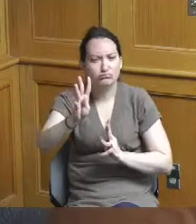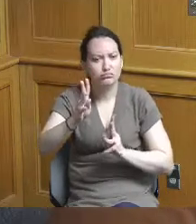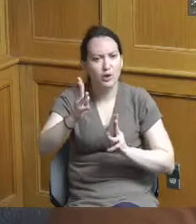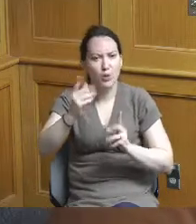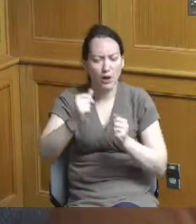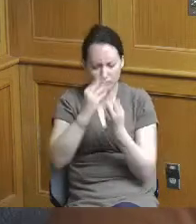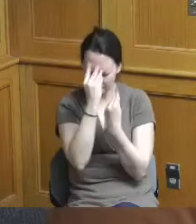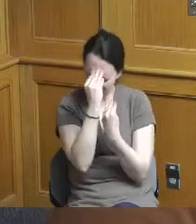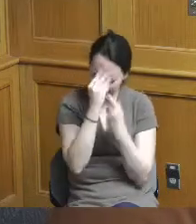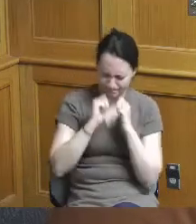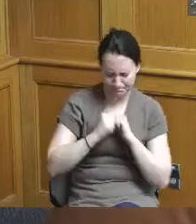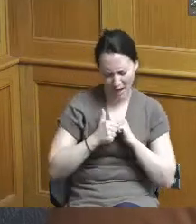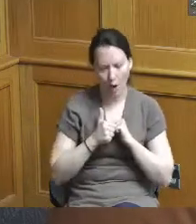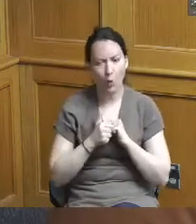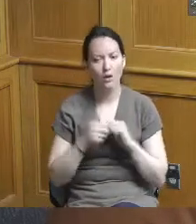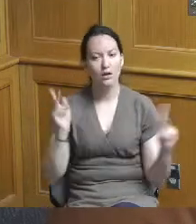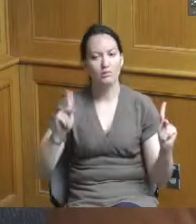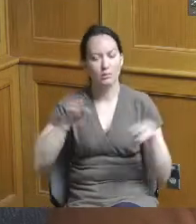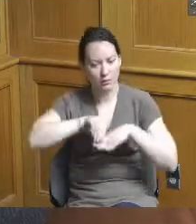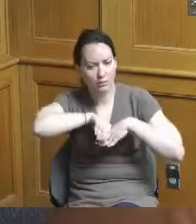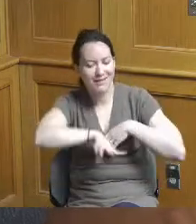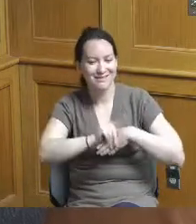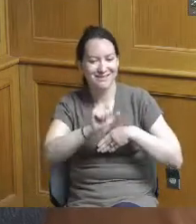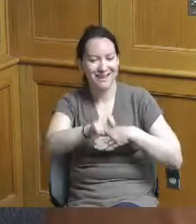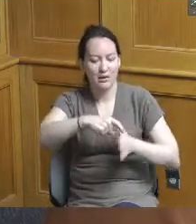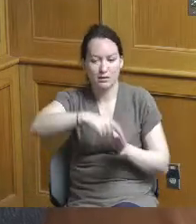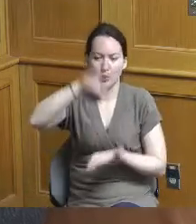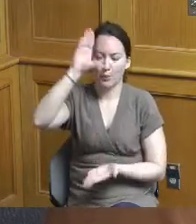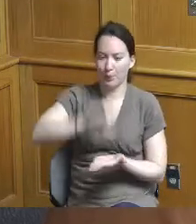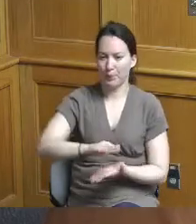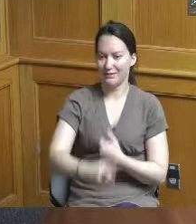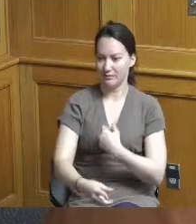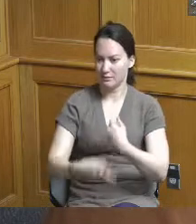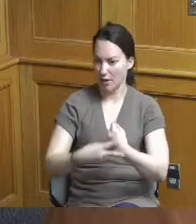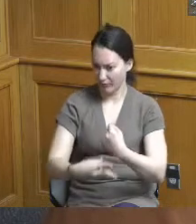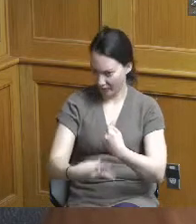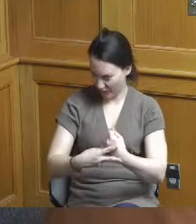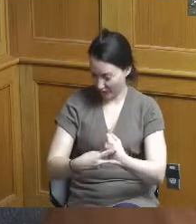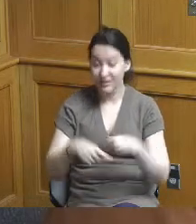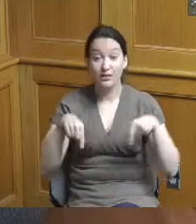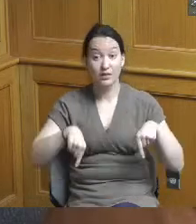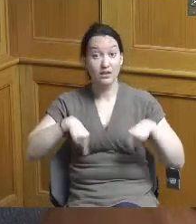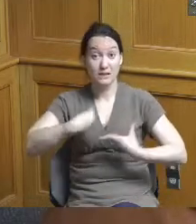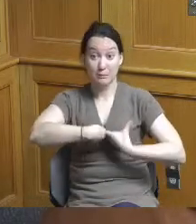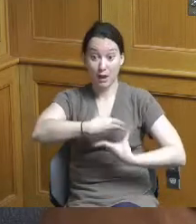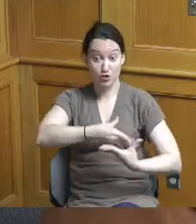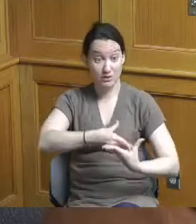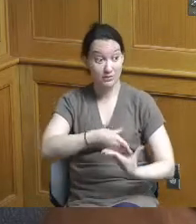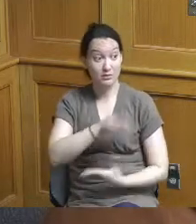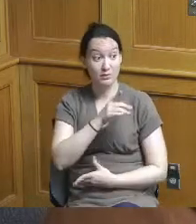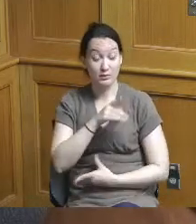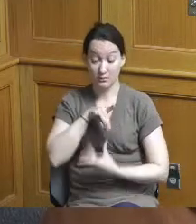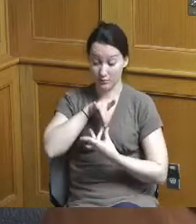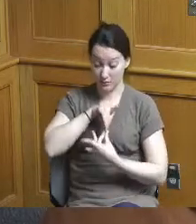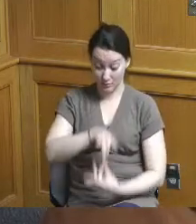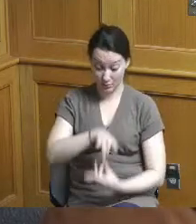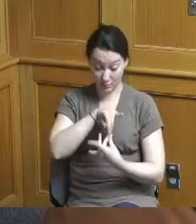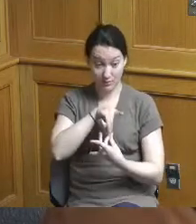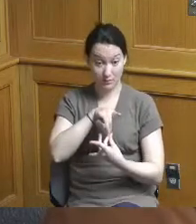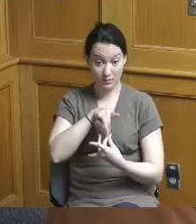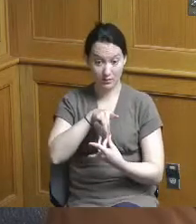possible to give them a break so I want to look at as this budget deals with not just our bottom